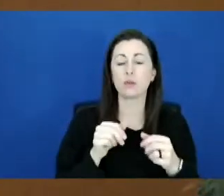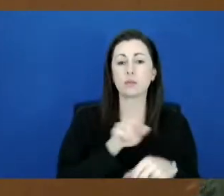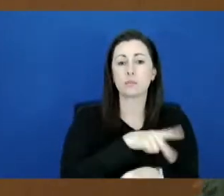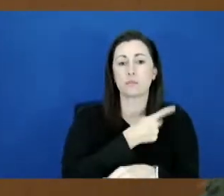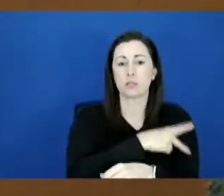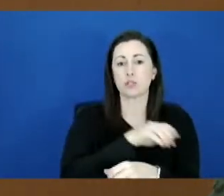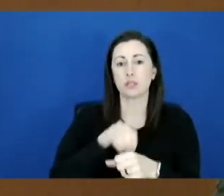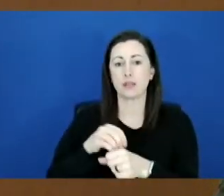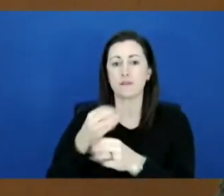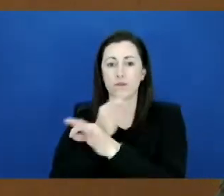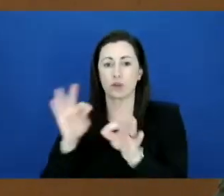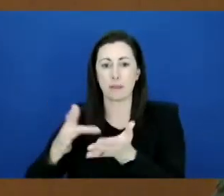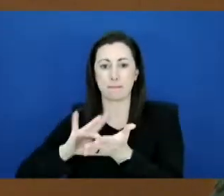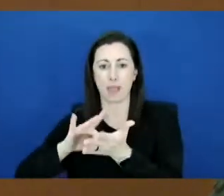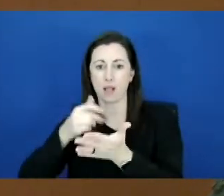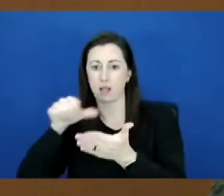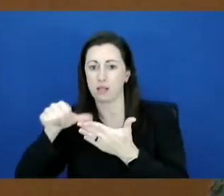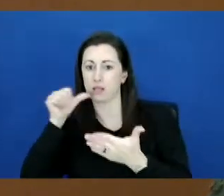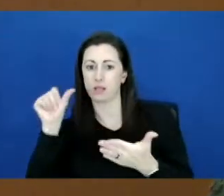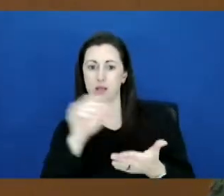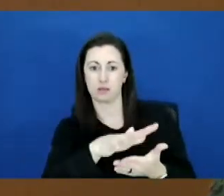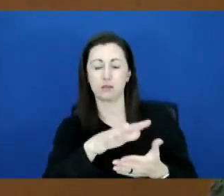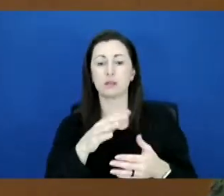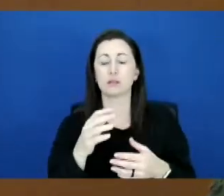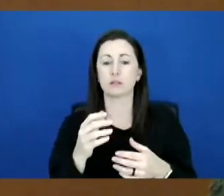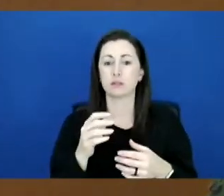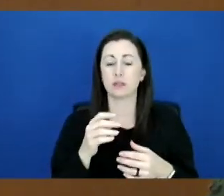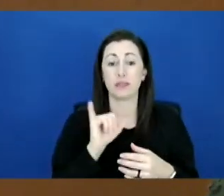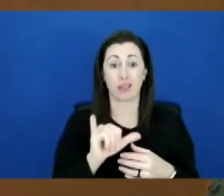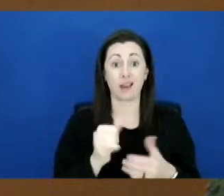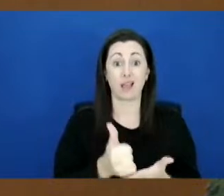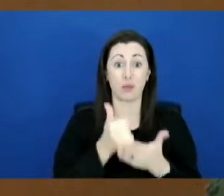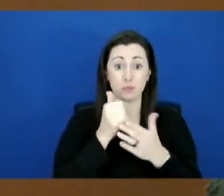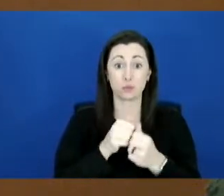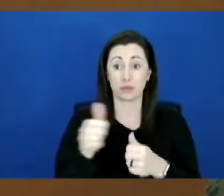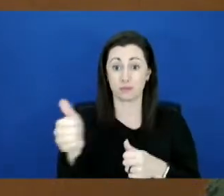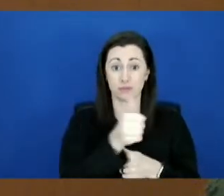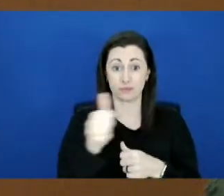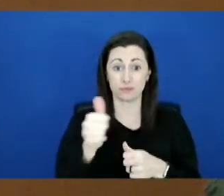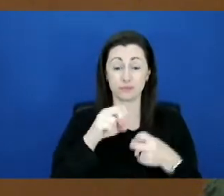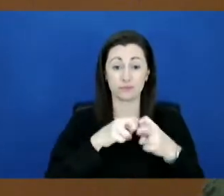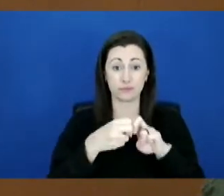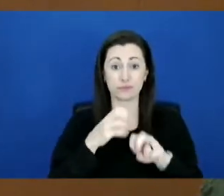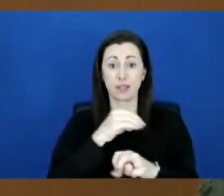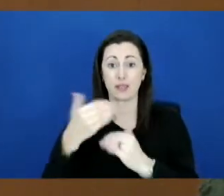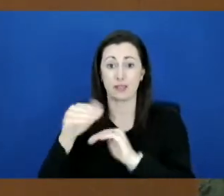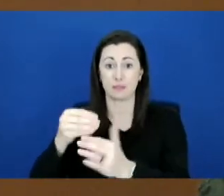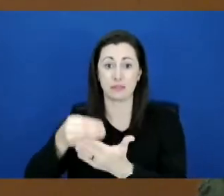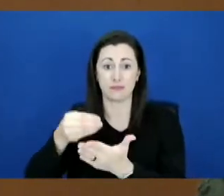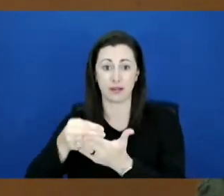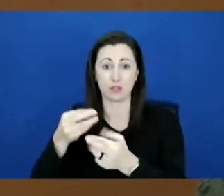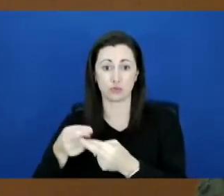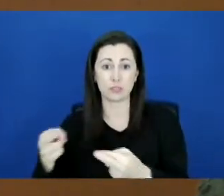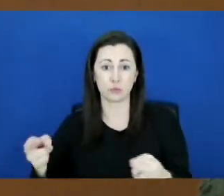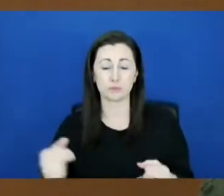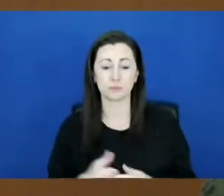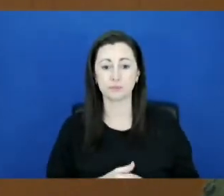ENROLL PATIENT IN THEIR FREE MAIL ORDER PRESCRIPTION PROGRAM, WHICH REALLY, YOU KNOW, KNOCKS